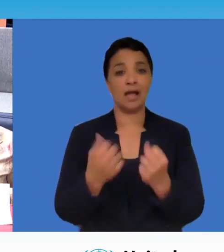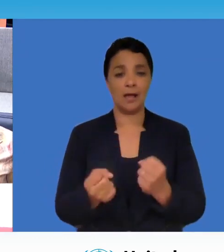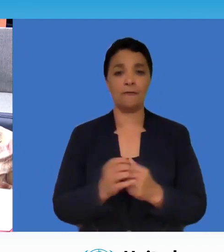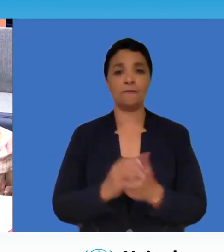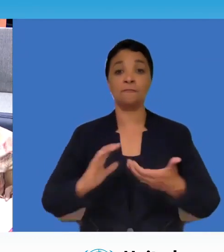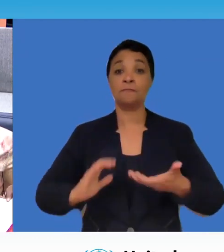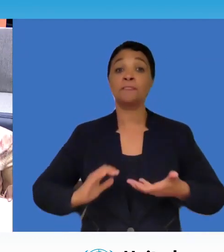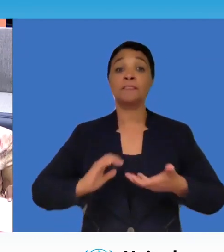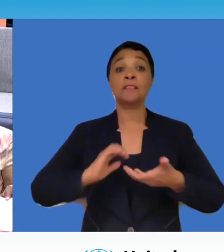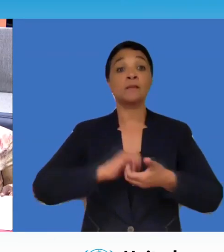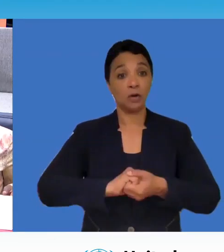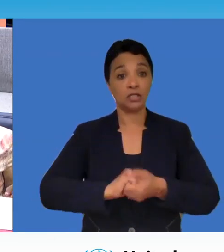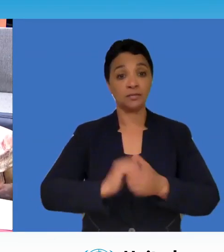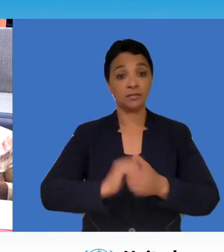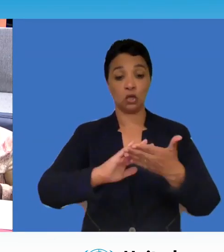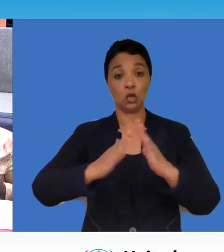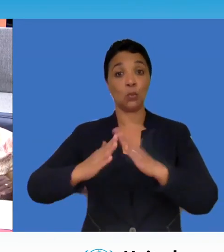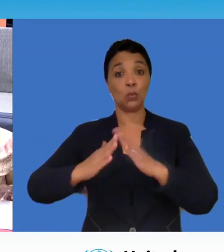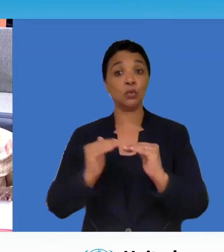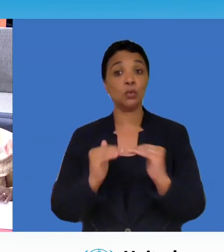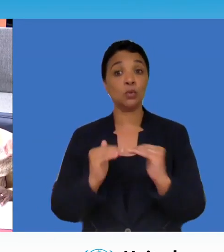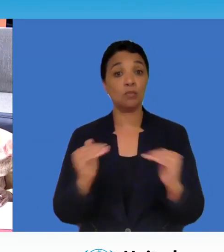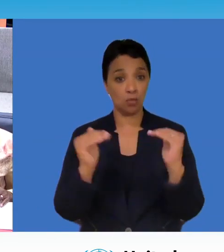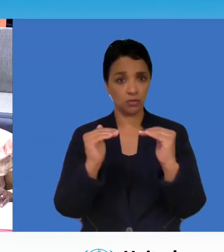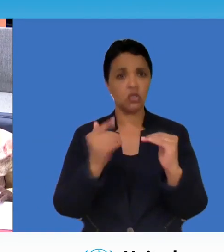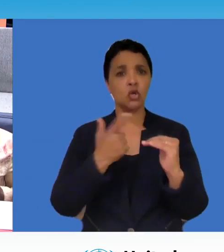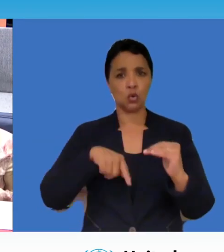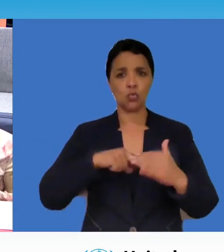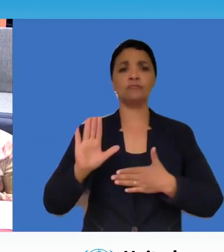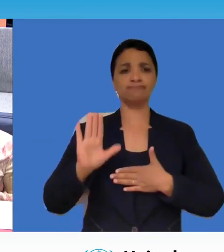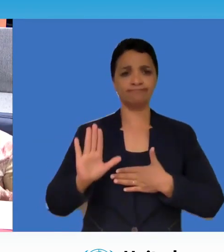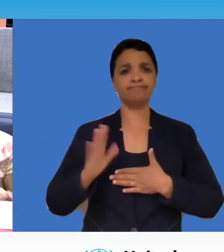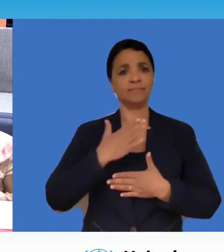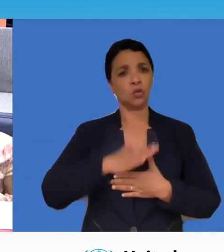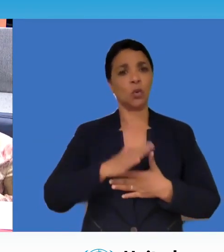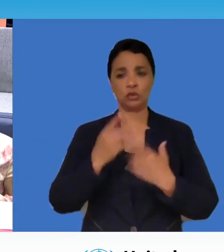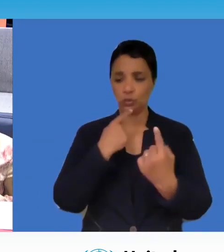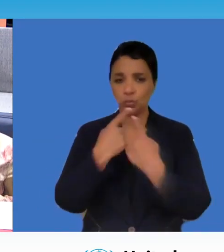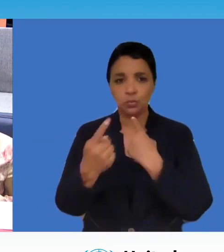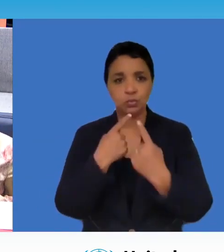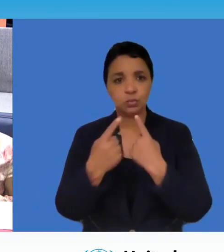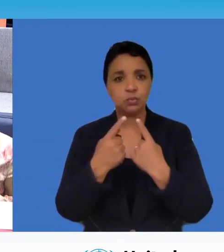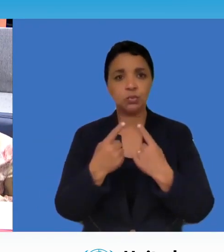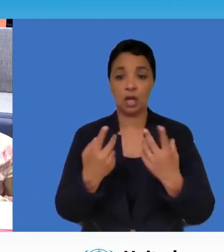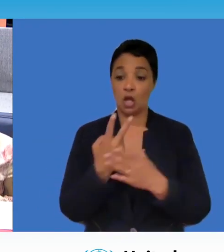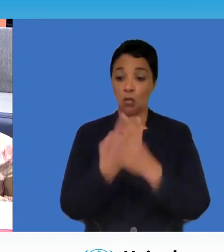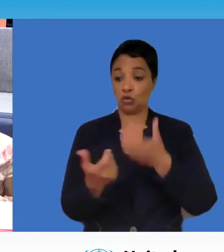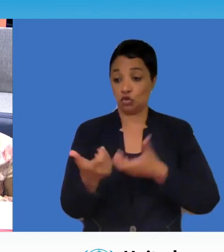are committed to achieving these goals through dialogue Mutual trust and understanding thank